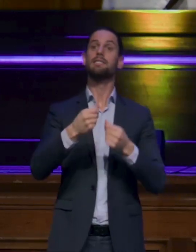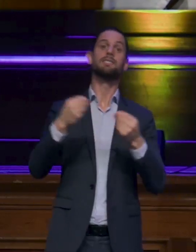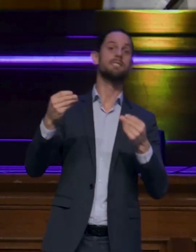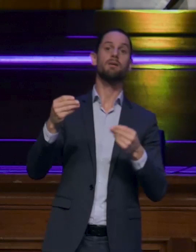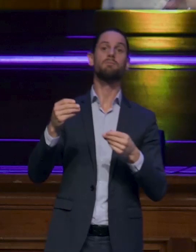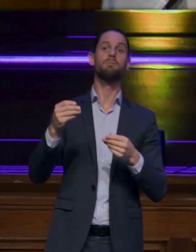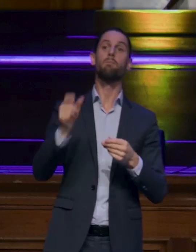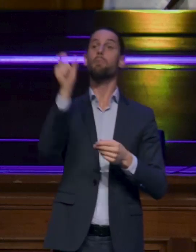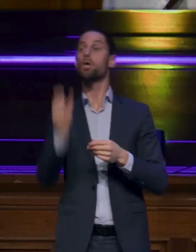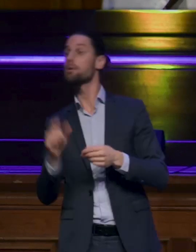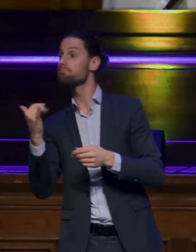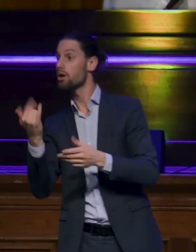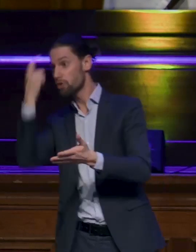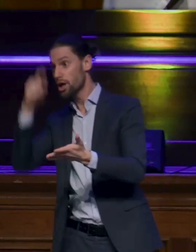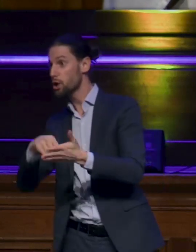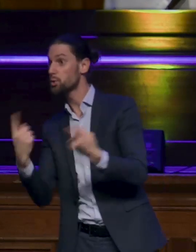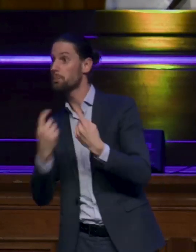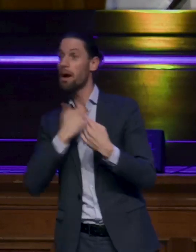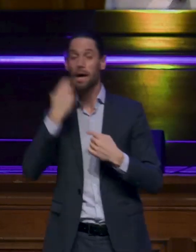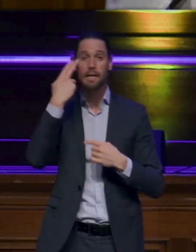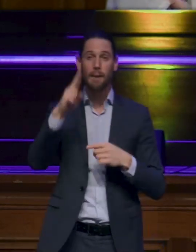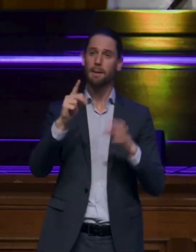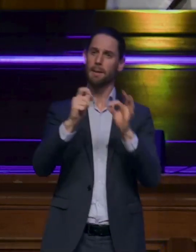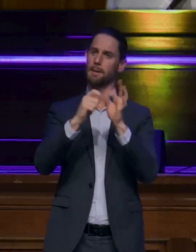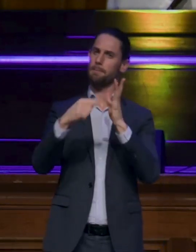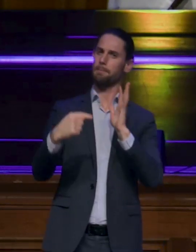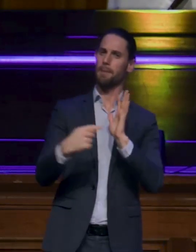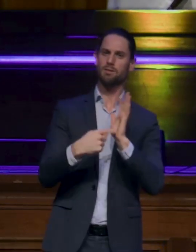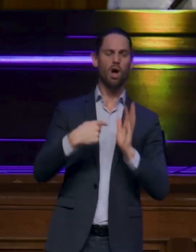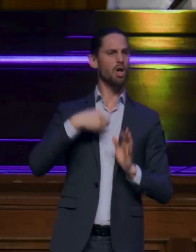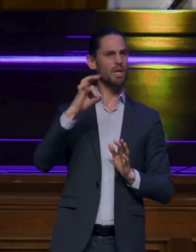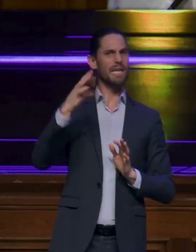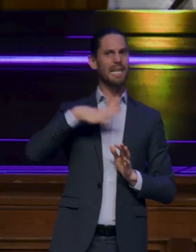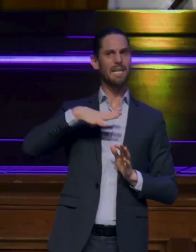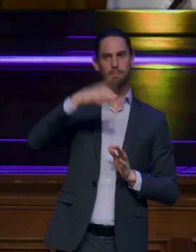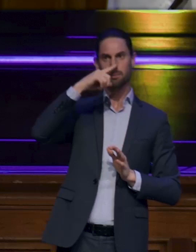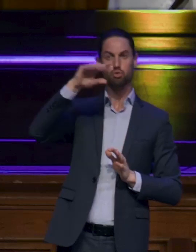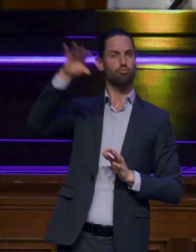recognise but I don't need to have anyone remember my name but if they can